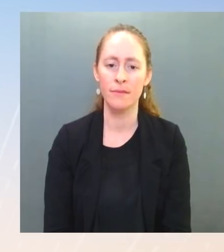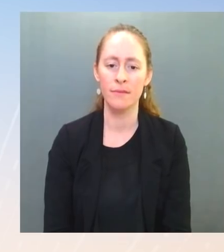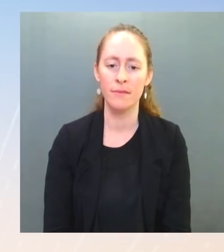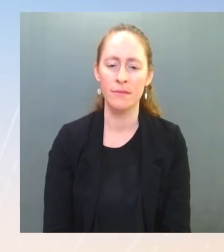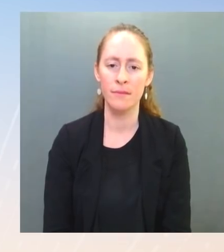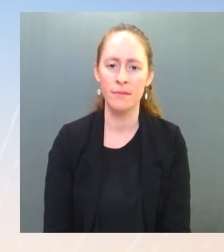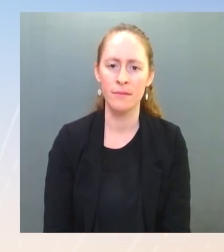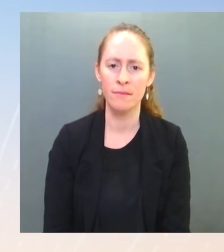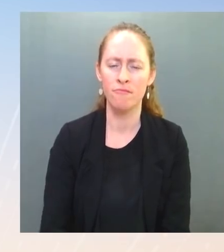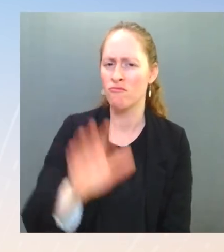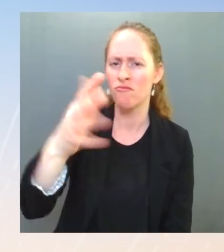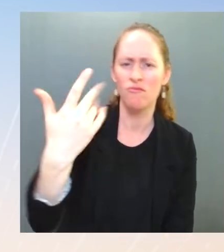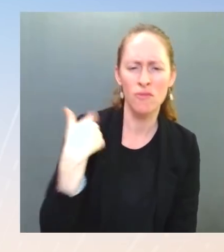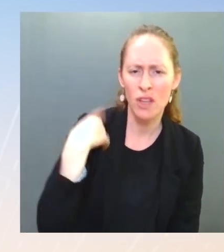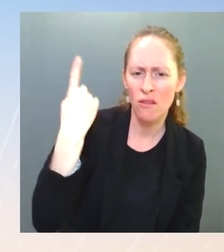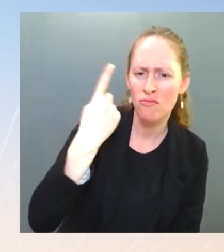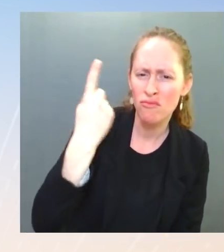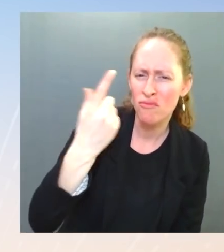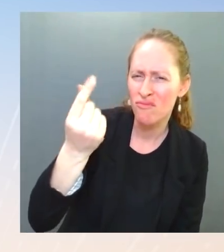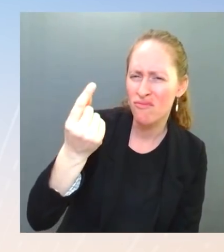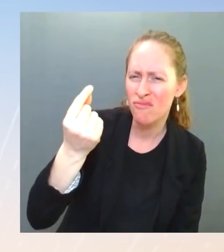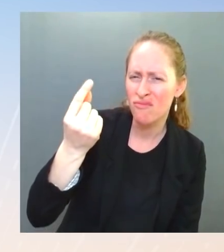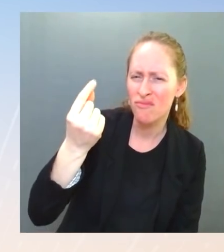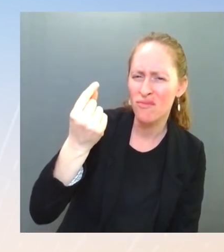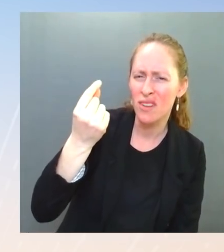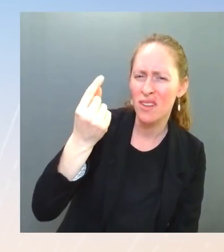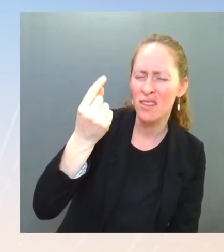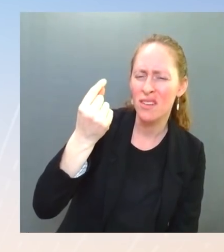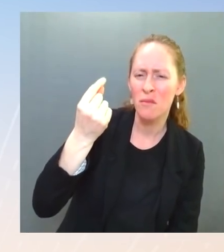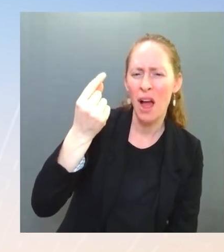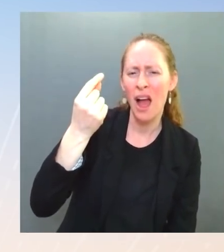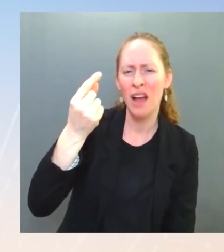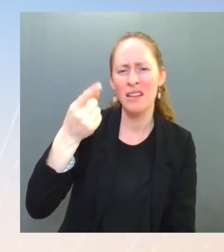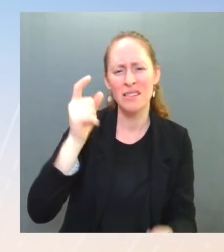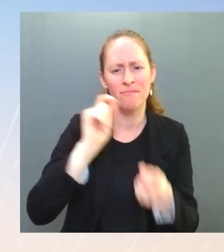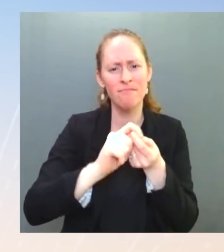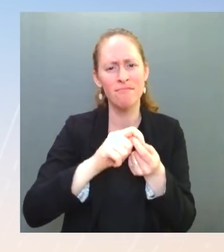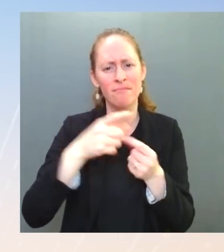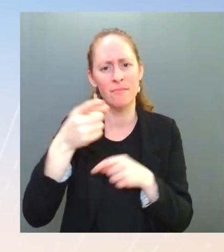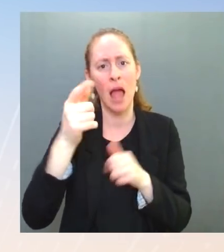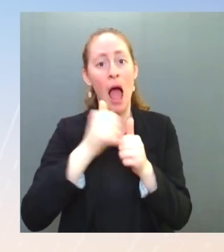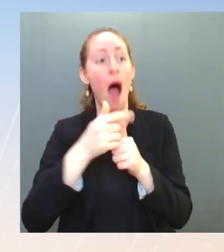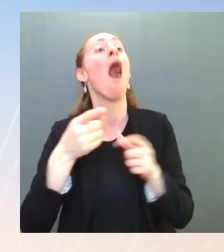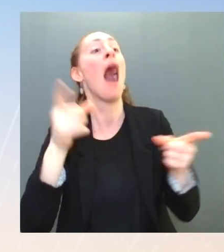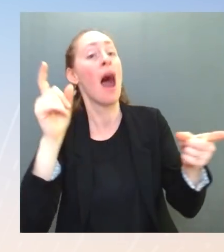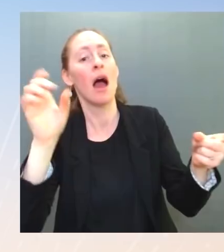if they have any more specifics they want to outline publicly. Obviously, we want to have a diplomatic presence on the ground.